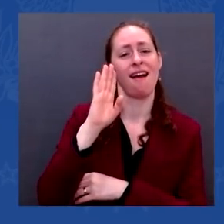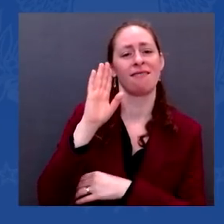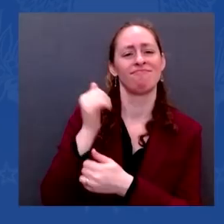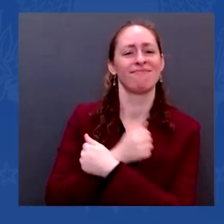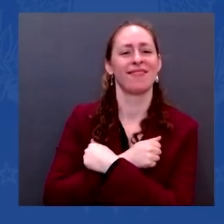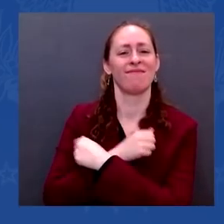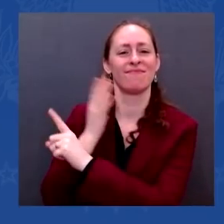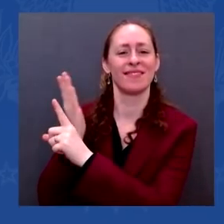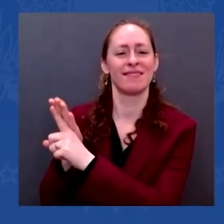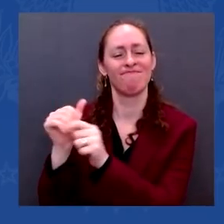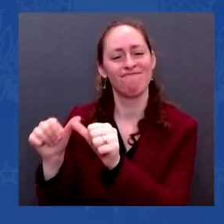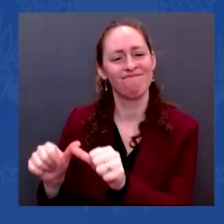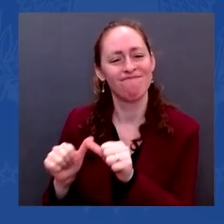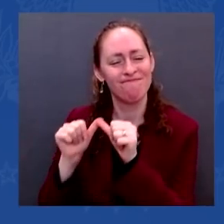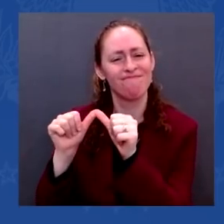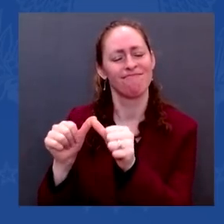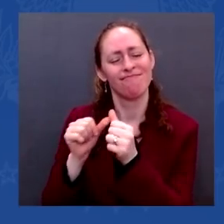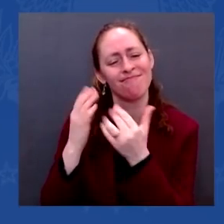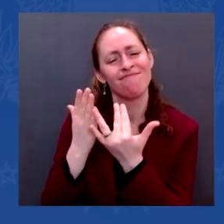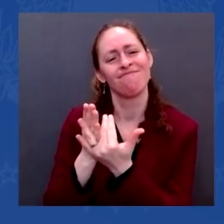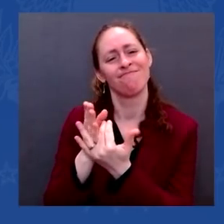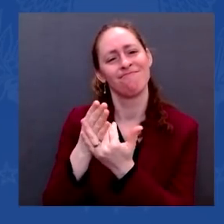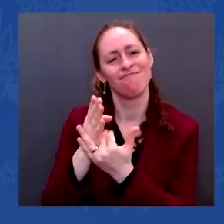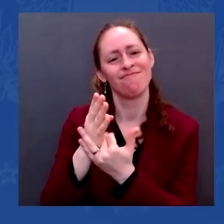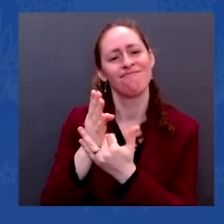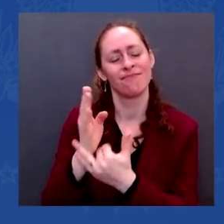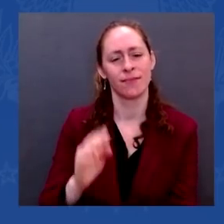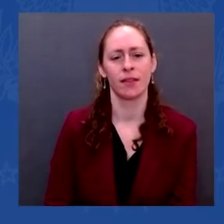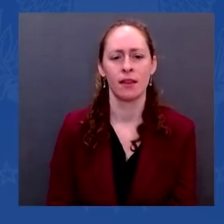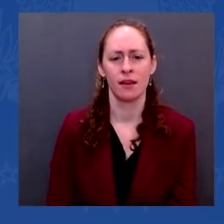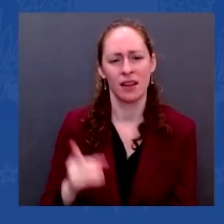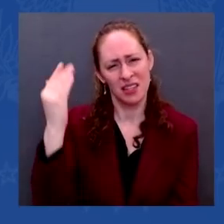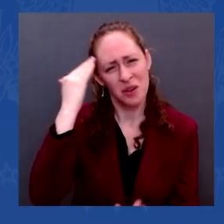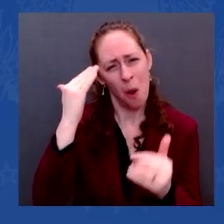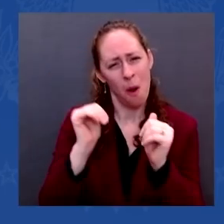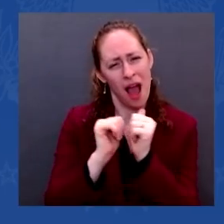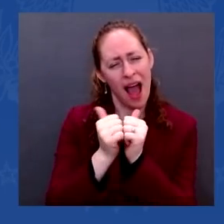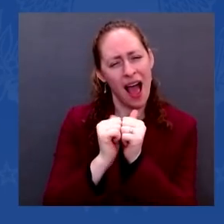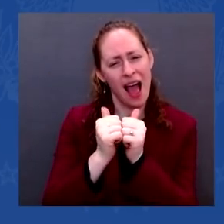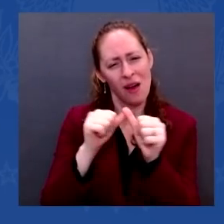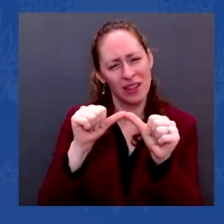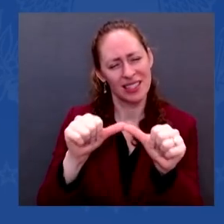We know that God's love prevails and endures forever.